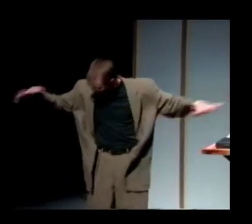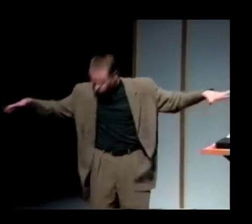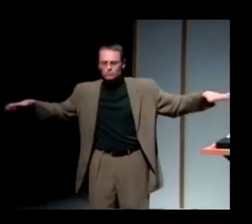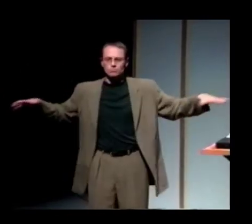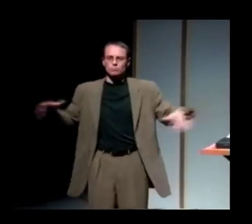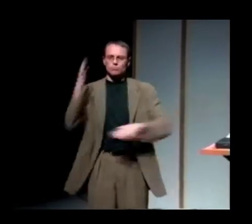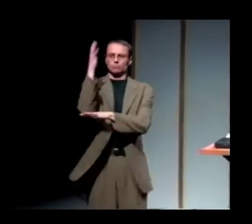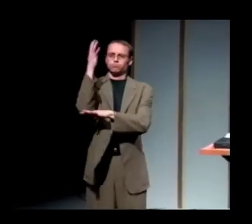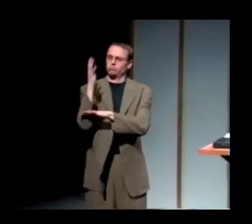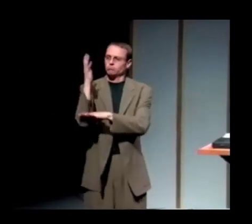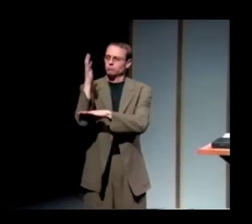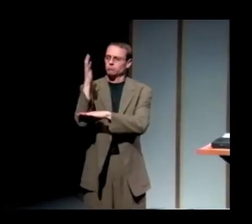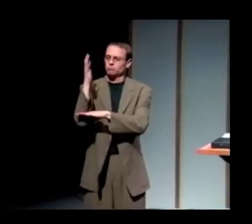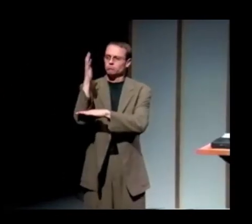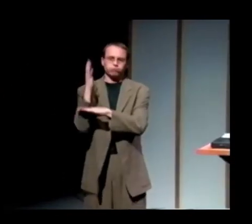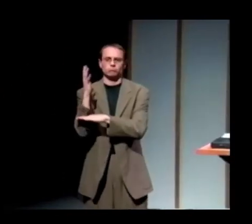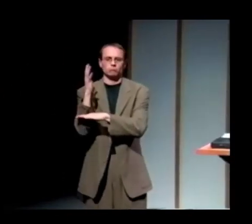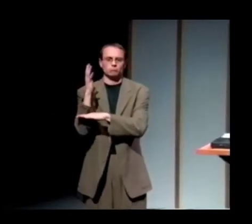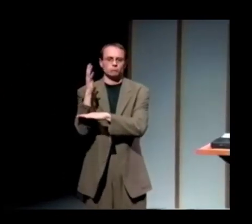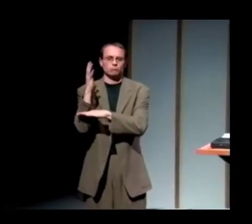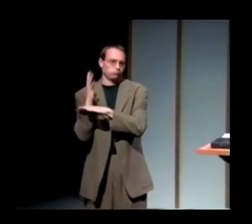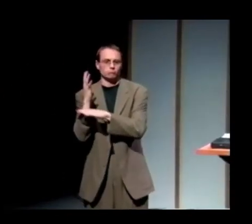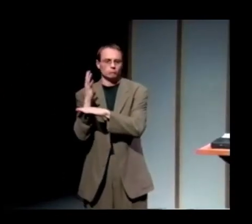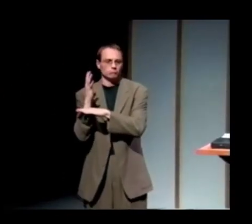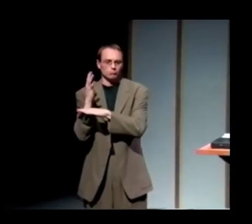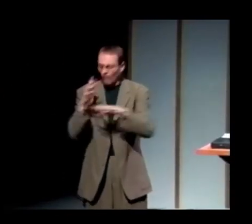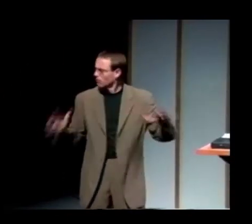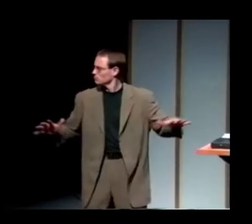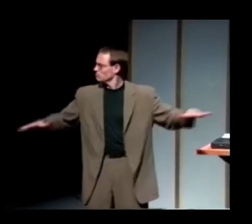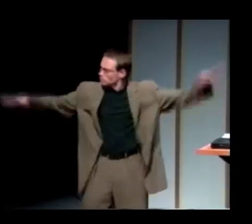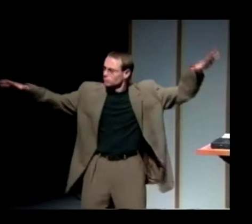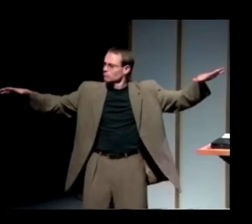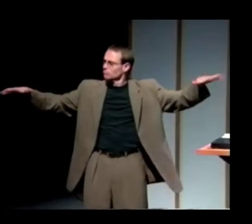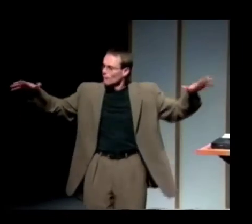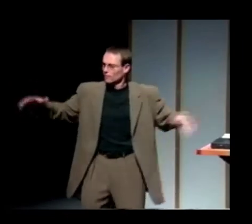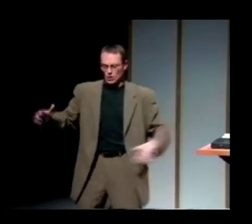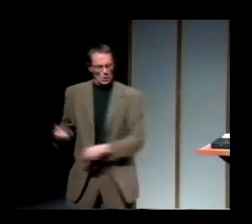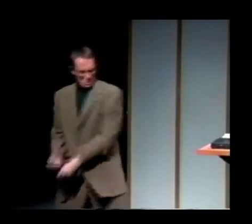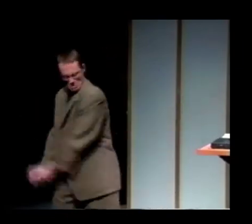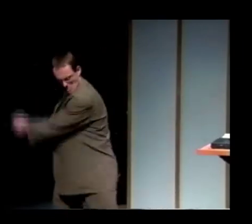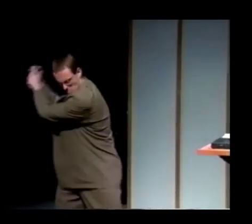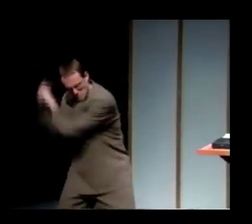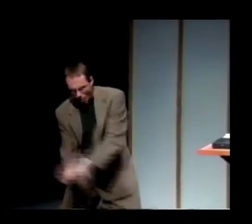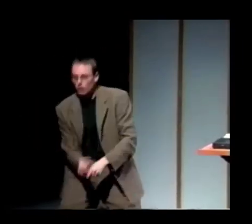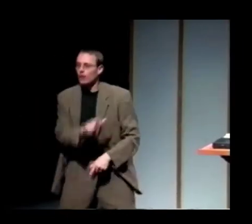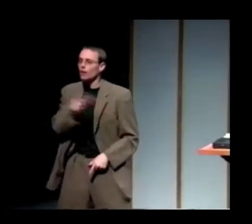THAT THIS MAN WITH AN AX IS HITTING YOU IN THE LEG, AND NOW WE HAVE A FAR SHOT WITH THE TREE GOING DOWN, GOING DOWN INTO THE GROUND,